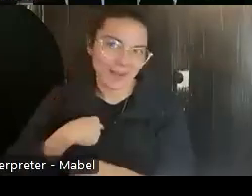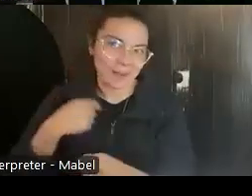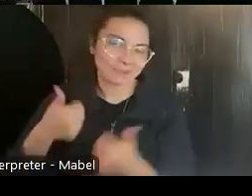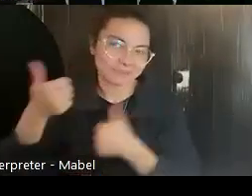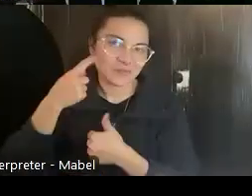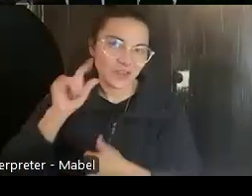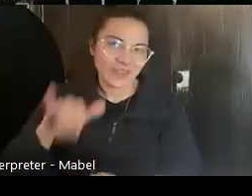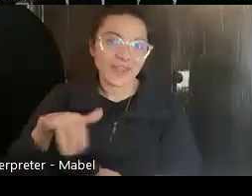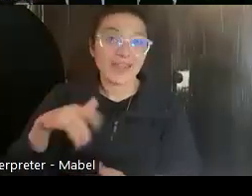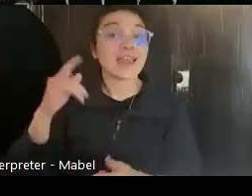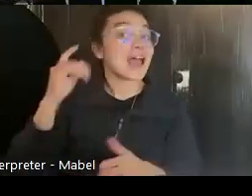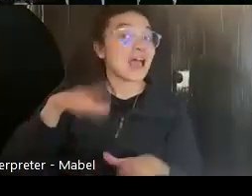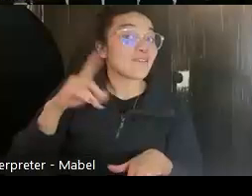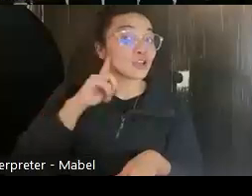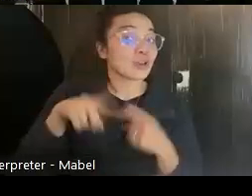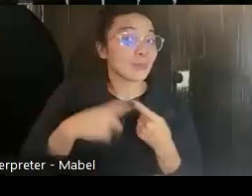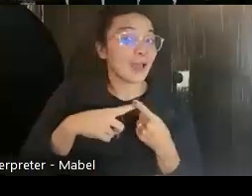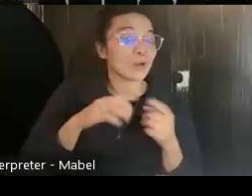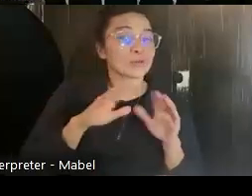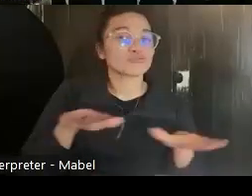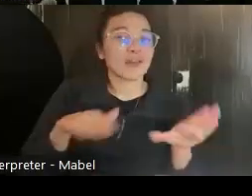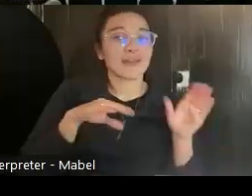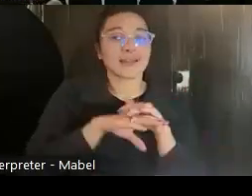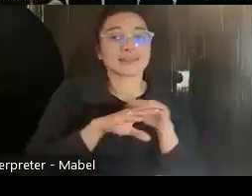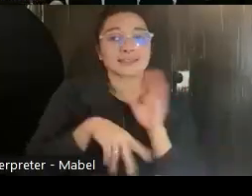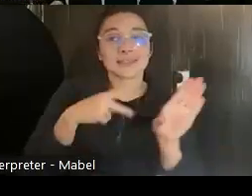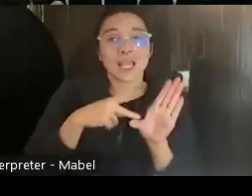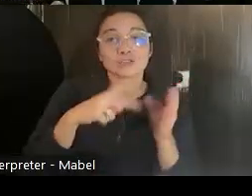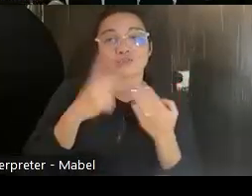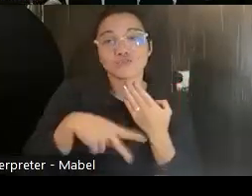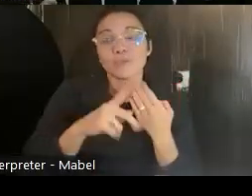Access program it's combination of Education Services and real-time clinical consultation